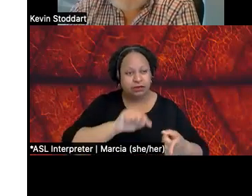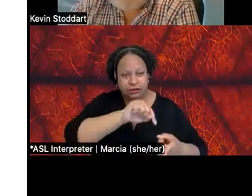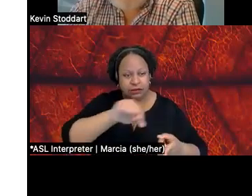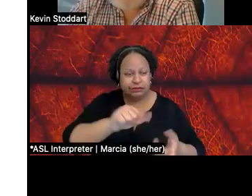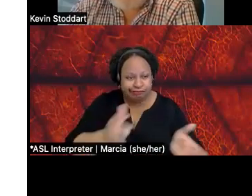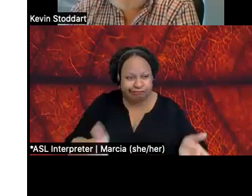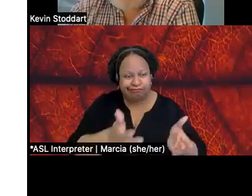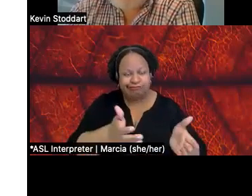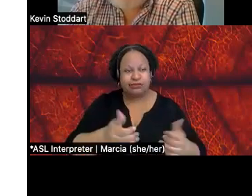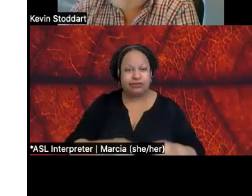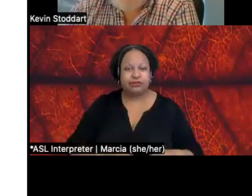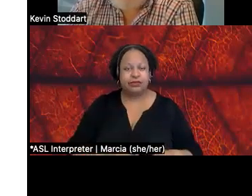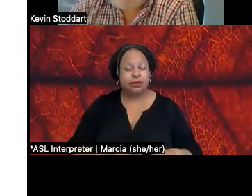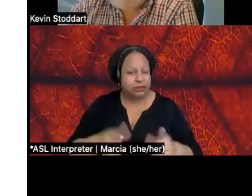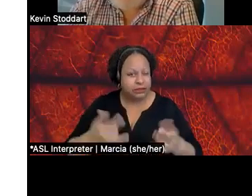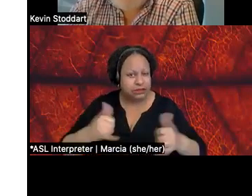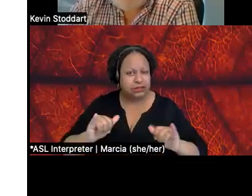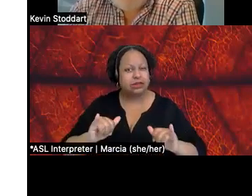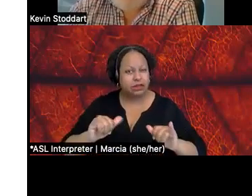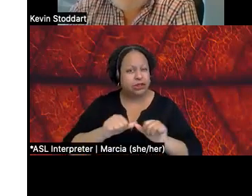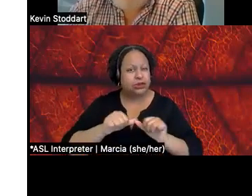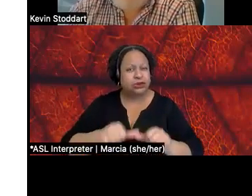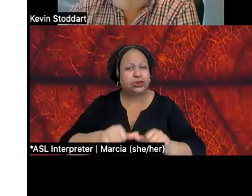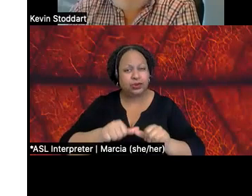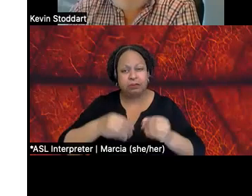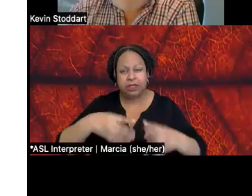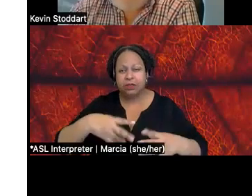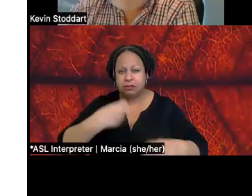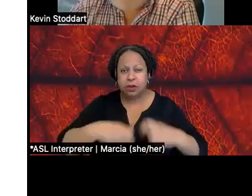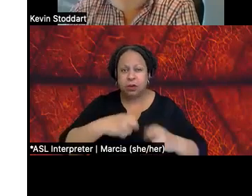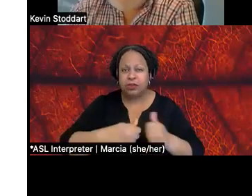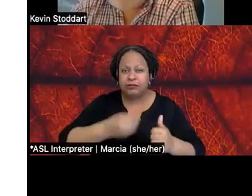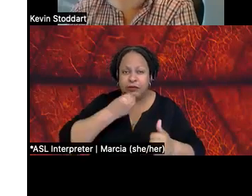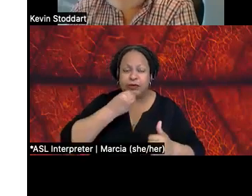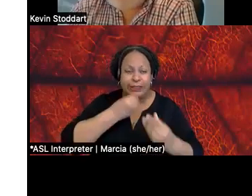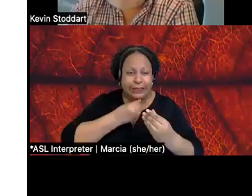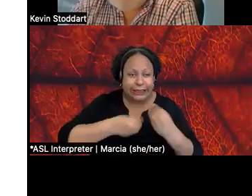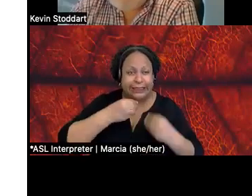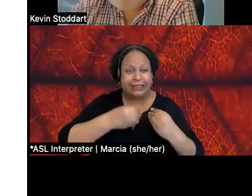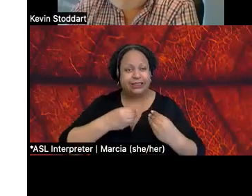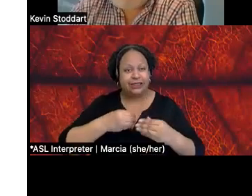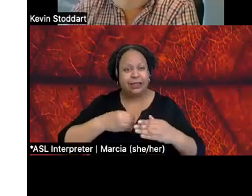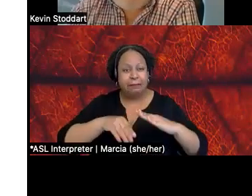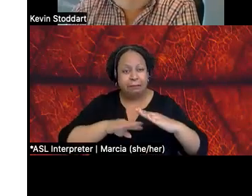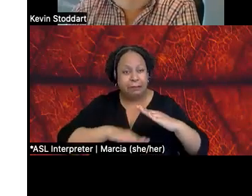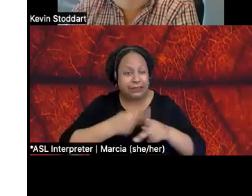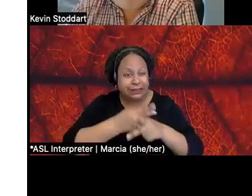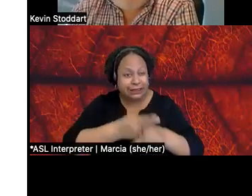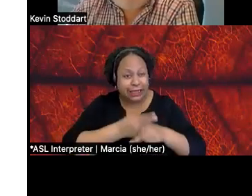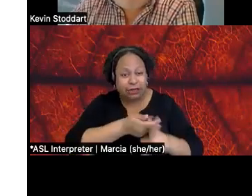continues to be lots of problems with food intake and basic self-care, including sleep.